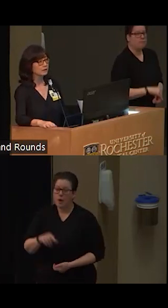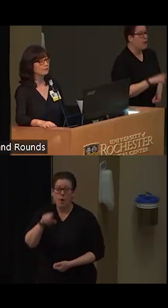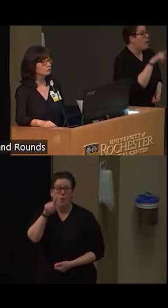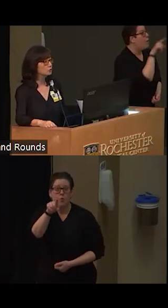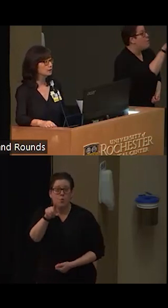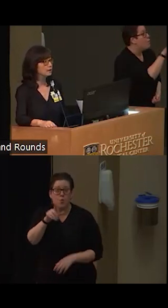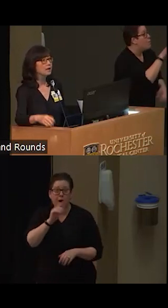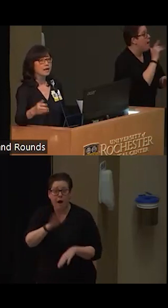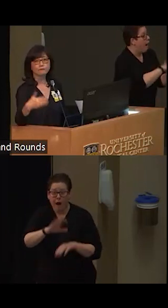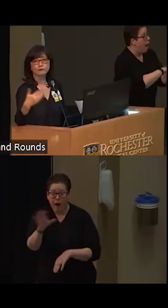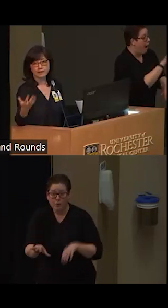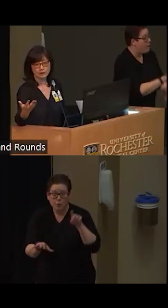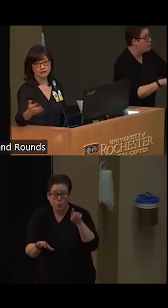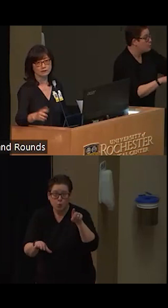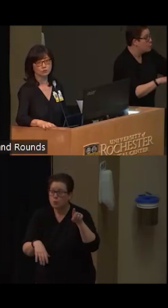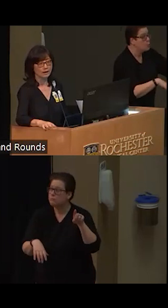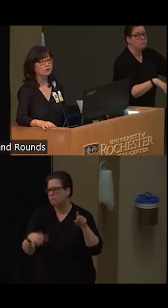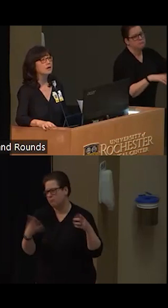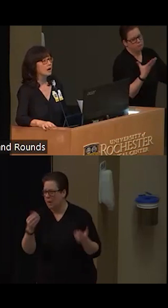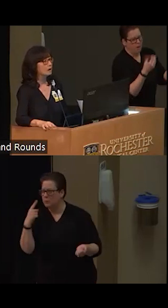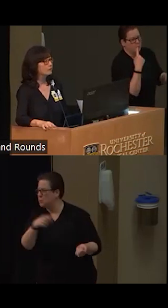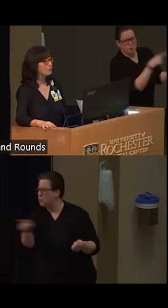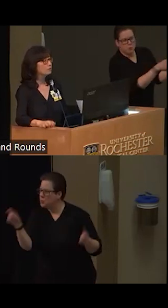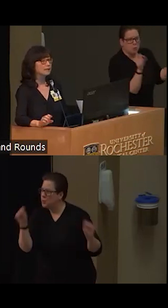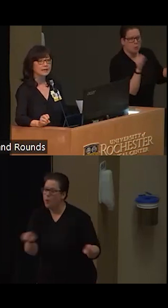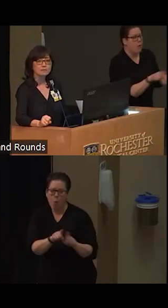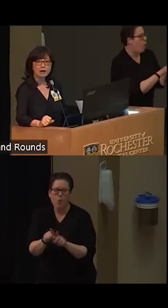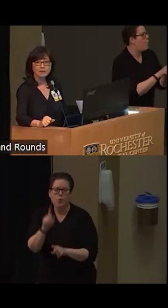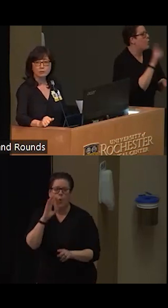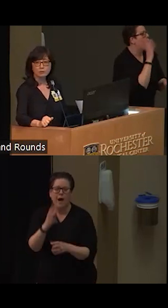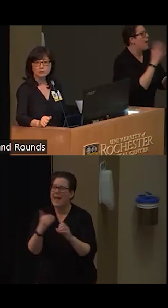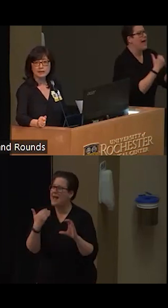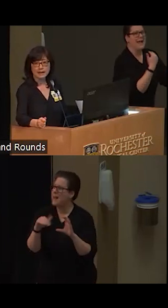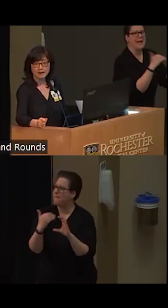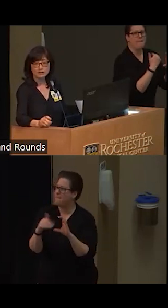are attending virtually and for anyone here as well there will be an email that will be sent out